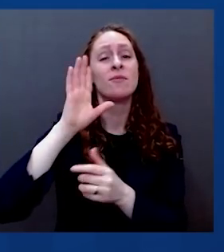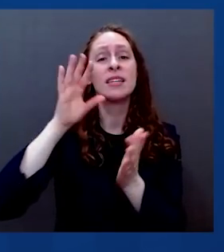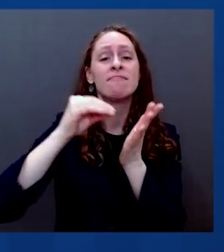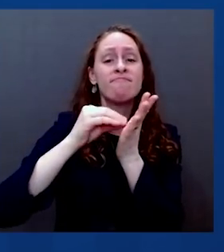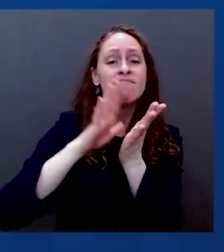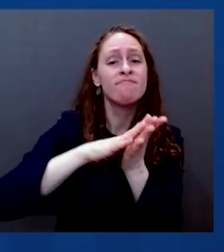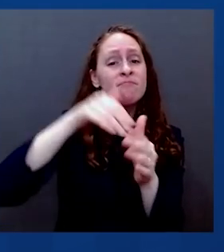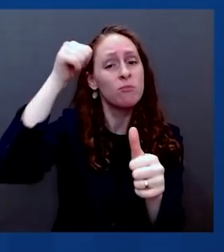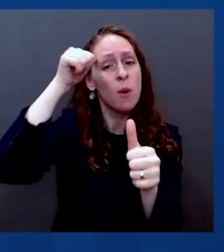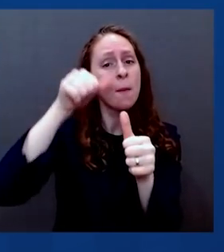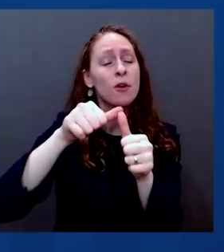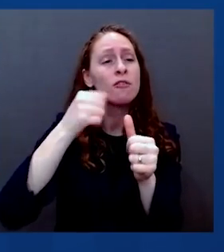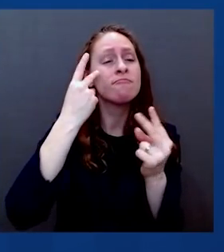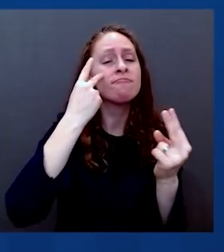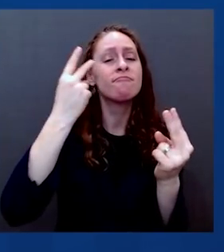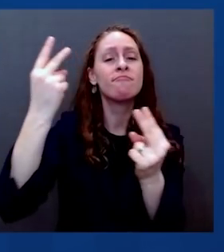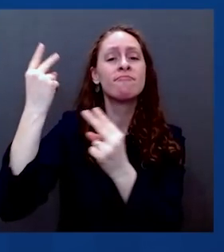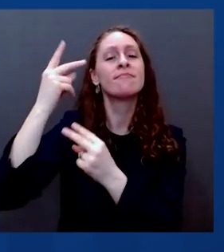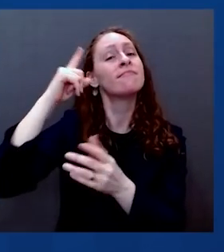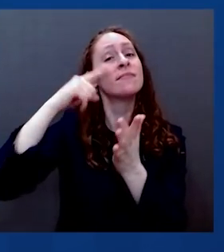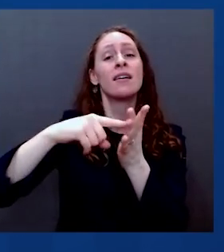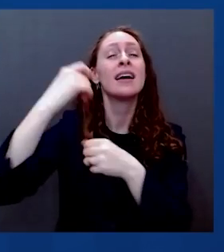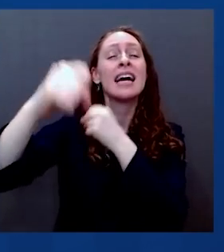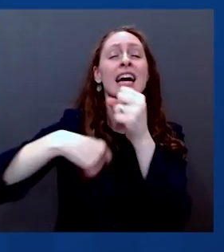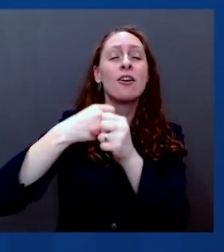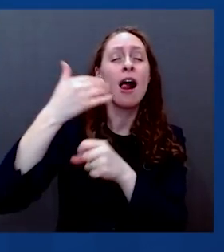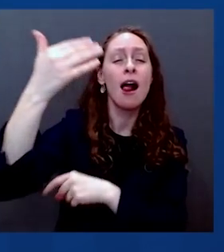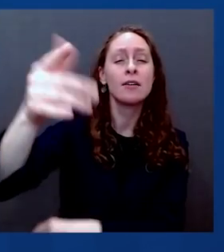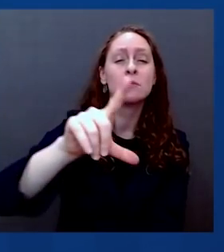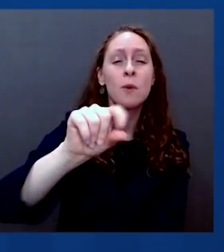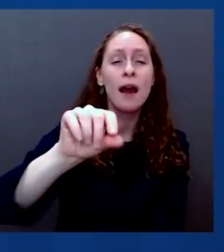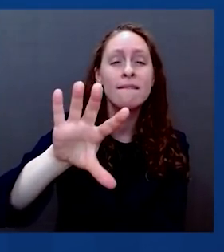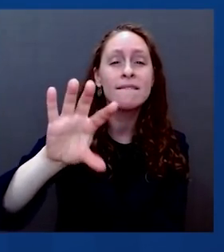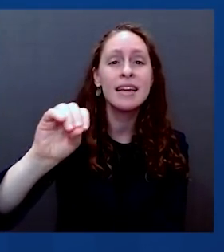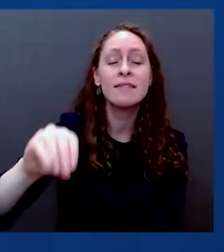Each one of the members of the Senate is going to be judged by history